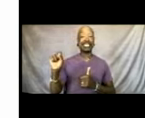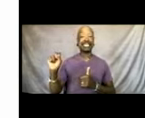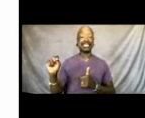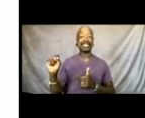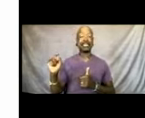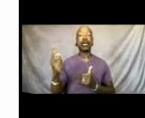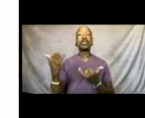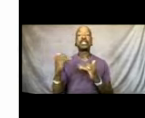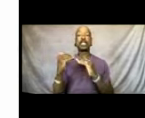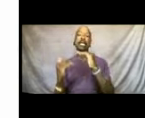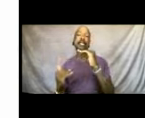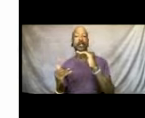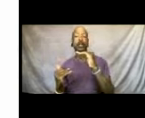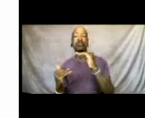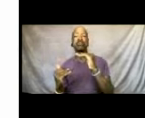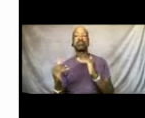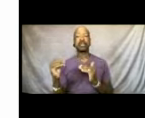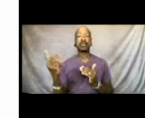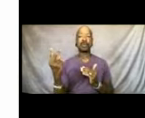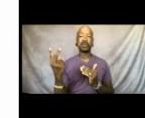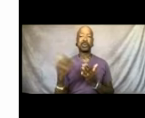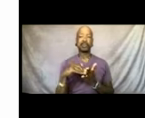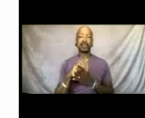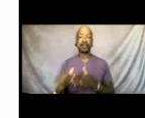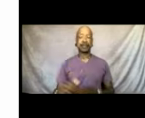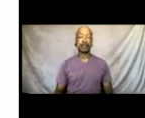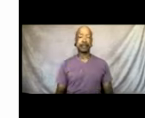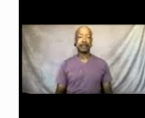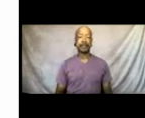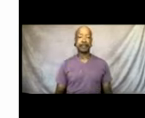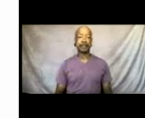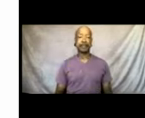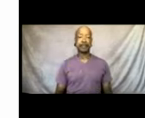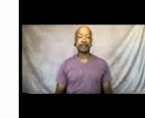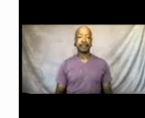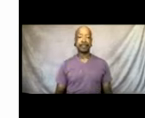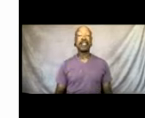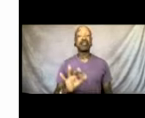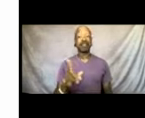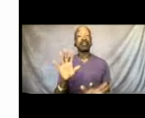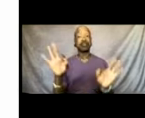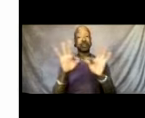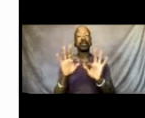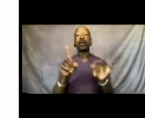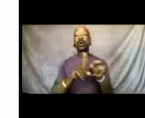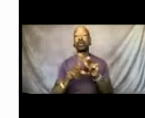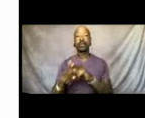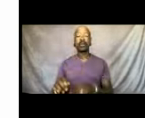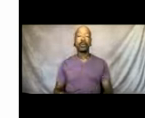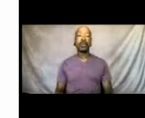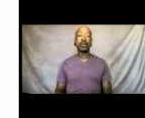Medi-Cal for any months prior to July 1st do or would have to make sure that their assets are beneath the former limits